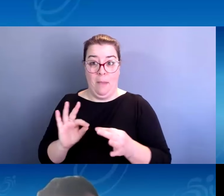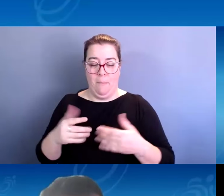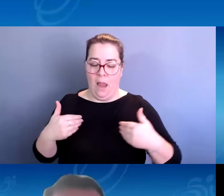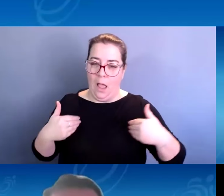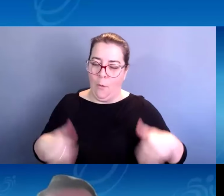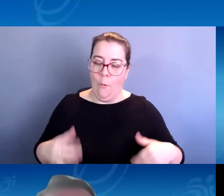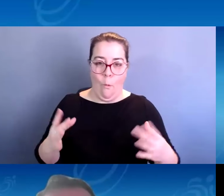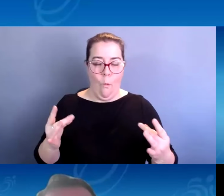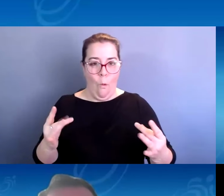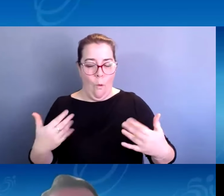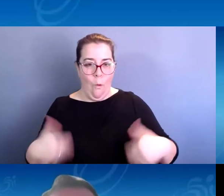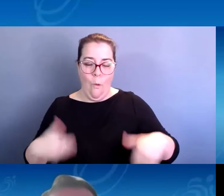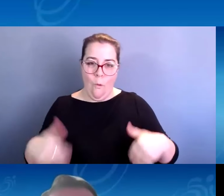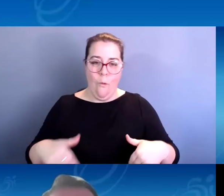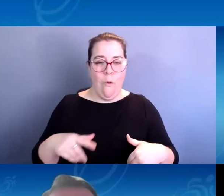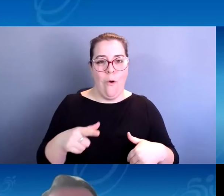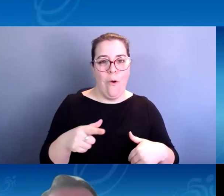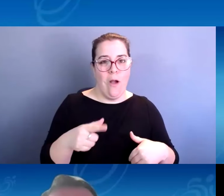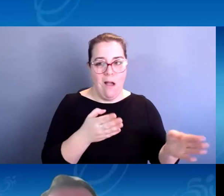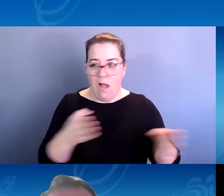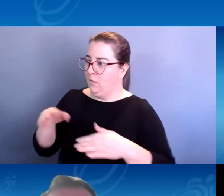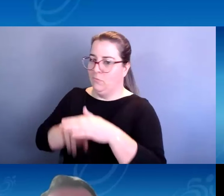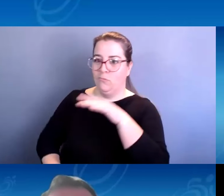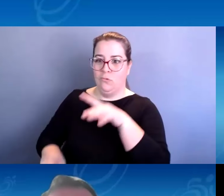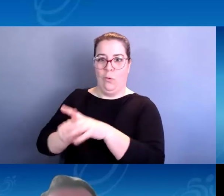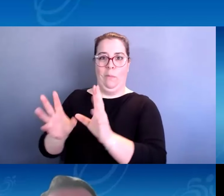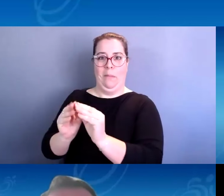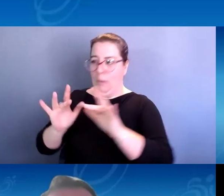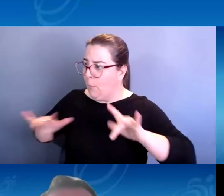And those people are out there. Interesting fact.